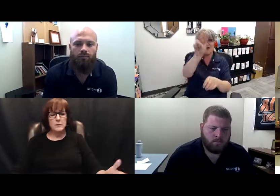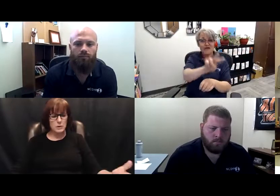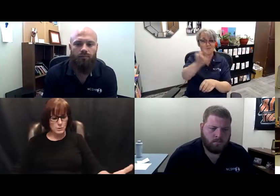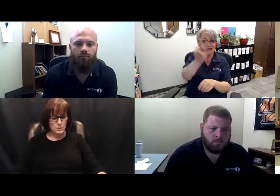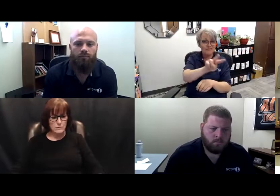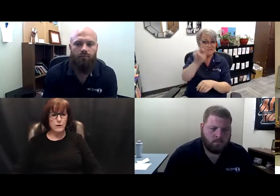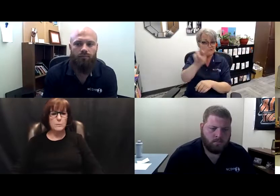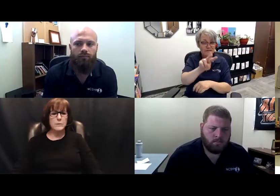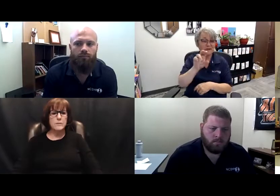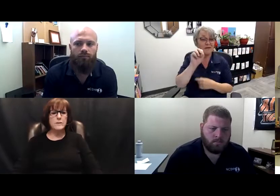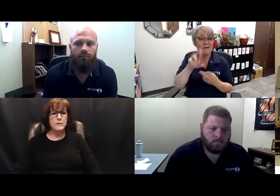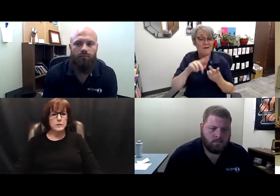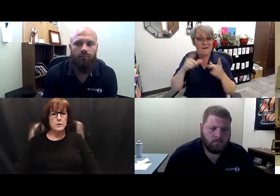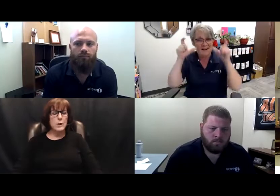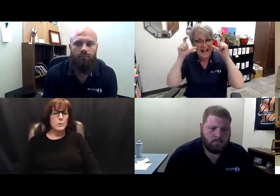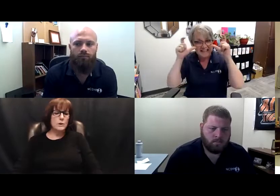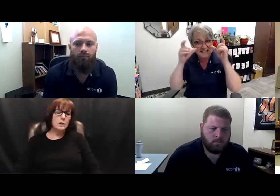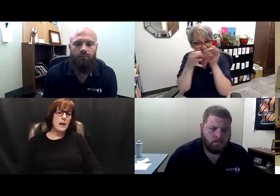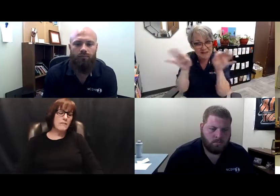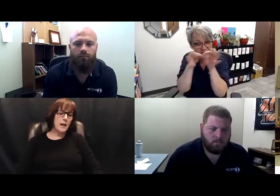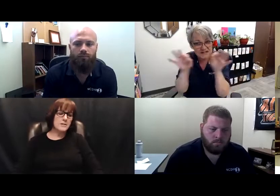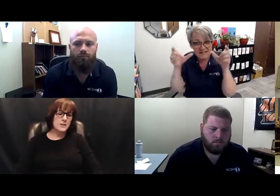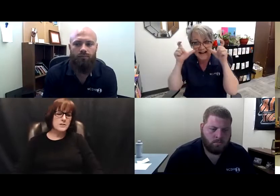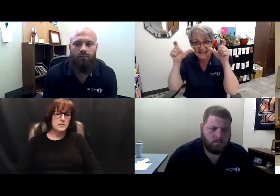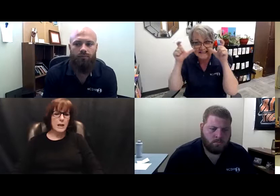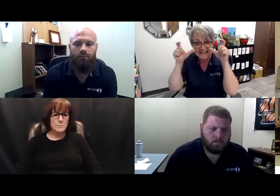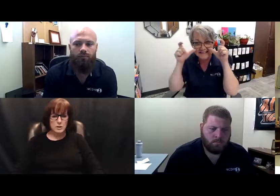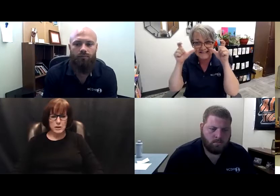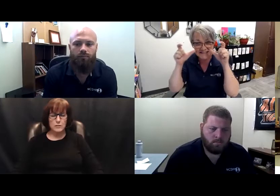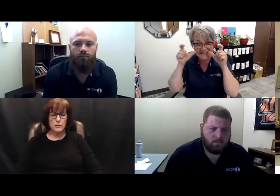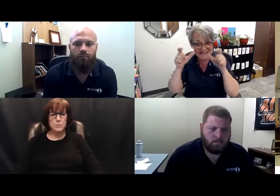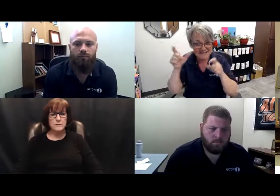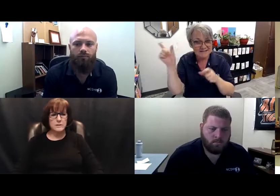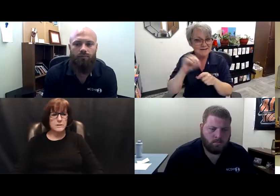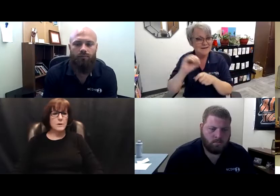use from the movie theater where you can have access to captioning for the movies.